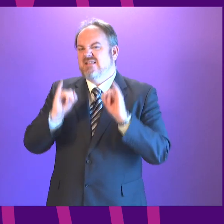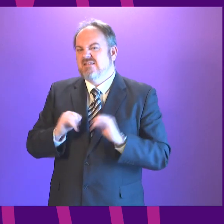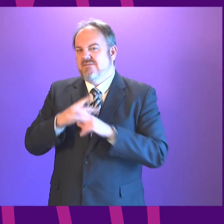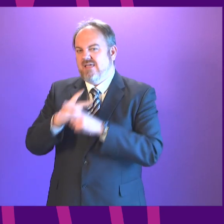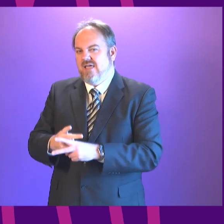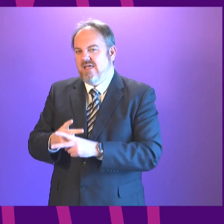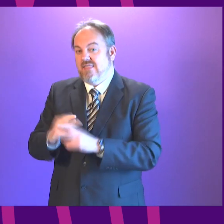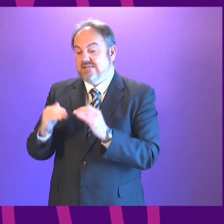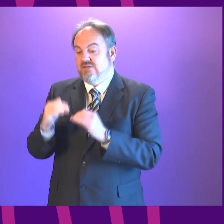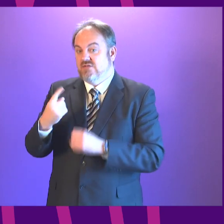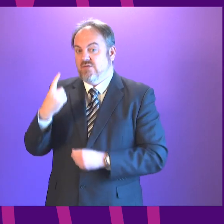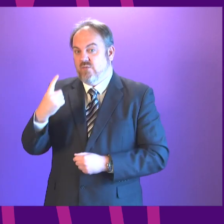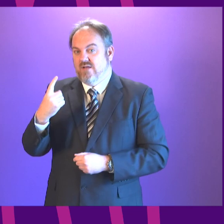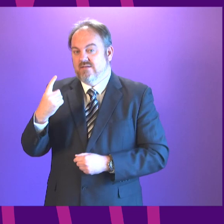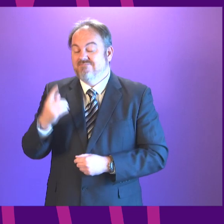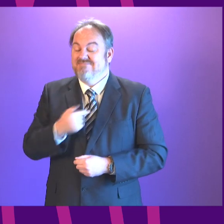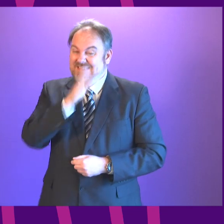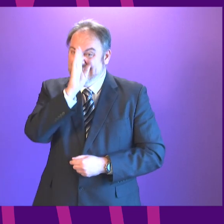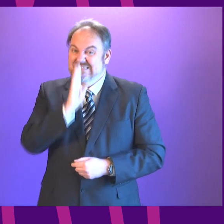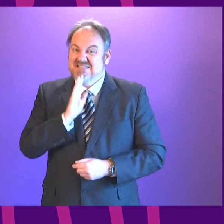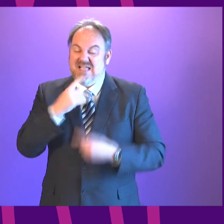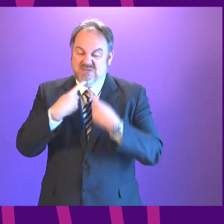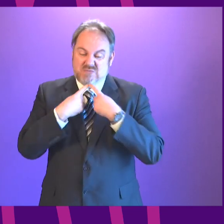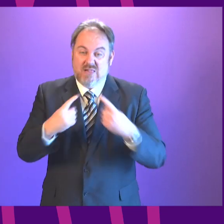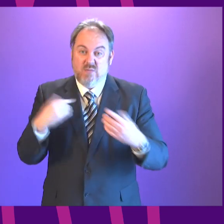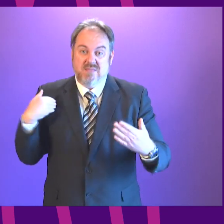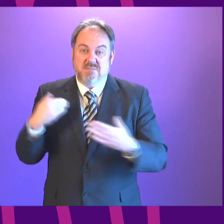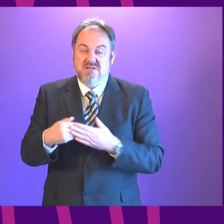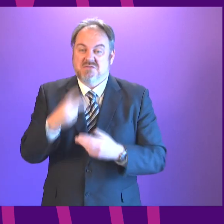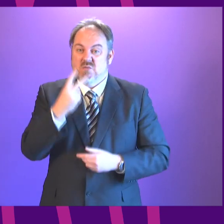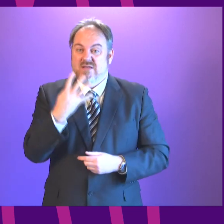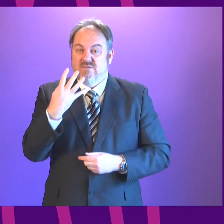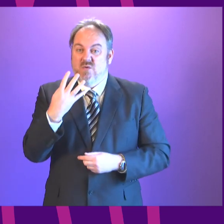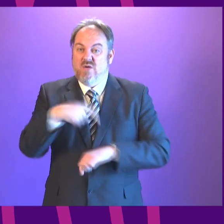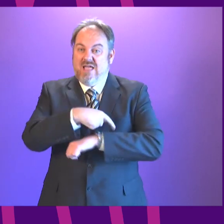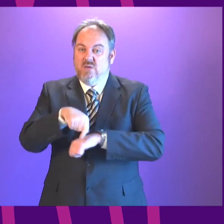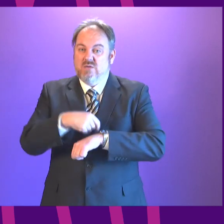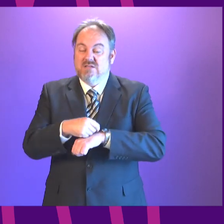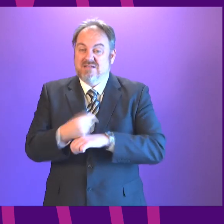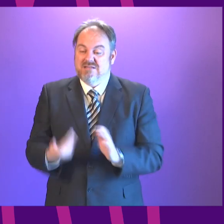I also regret to report that, in the past 24 hours, a further 43 deaths have been registered